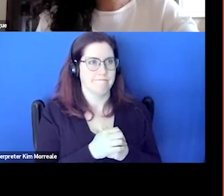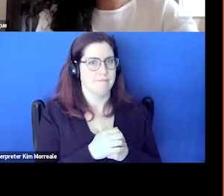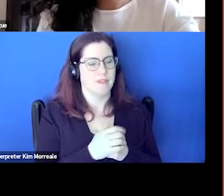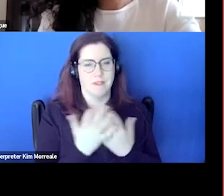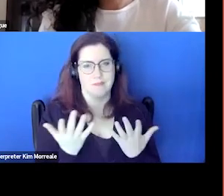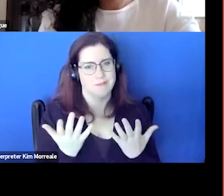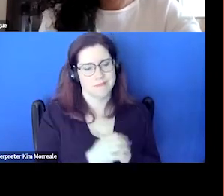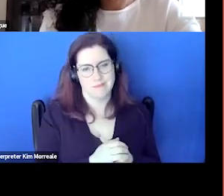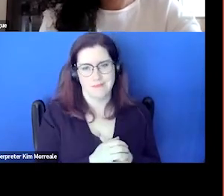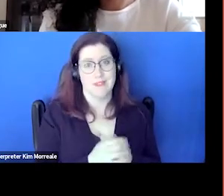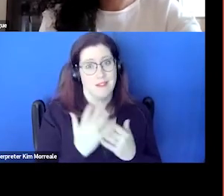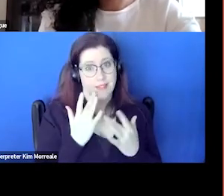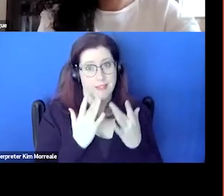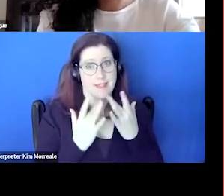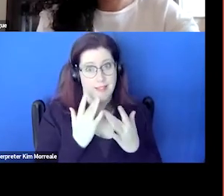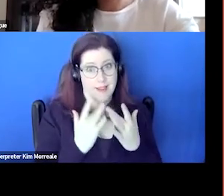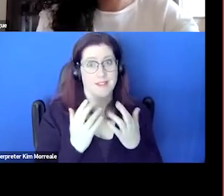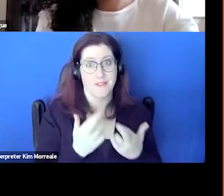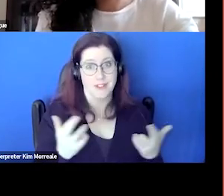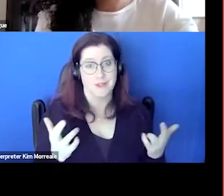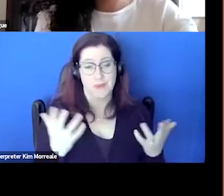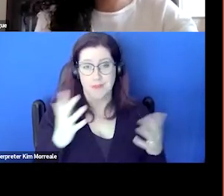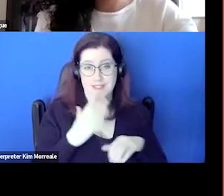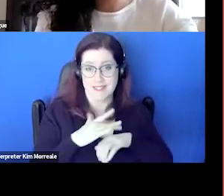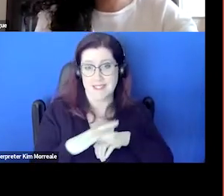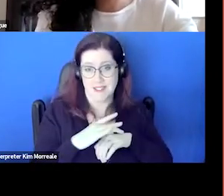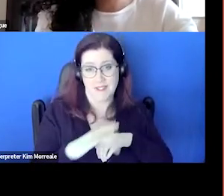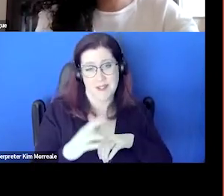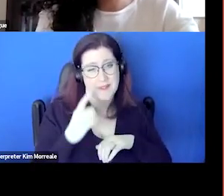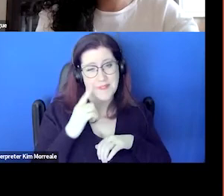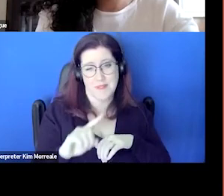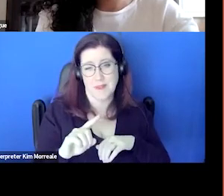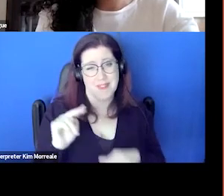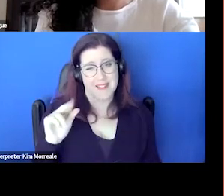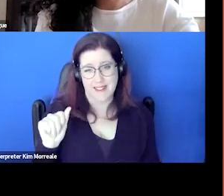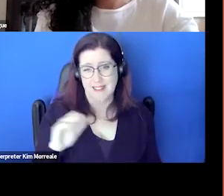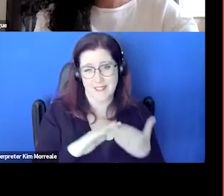because there is a real lack of resources available for the native communities that live there.